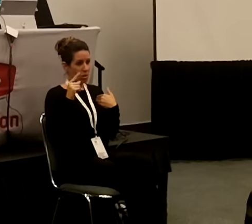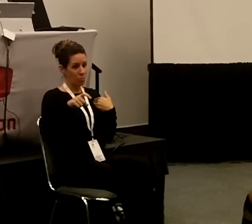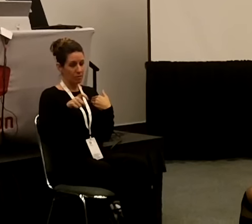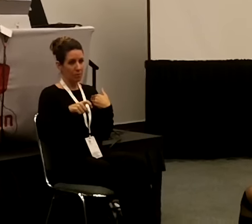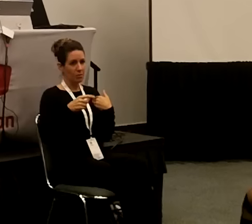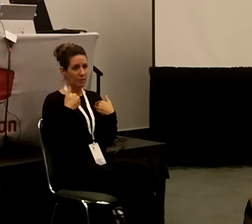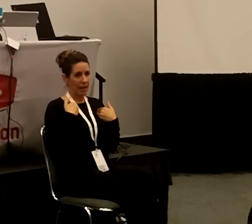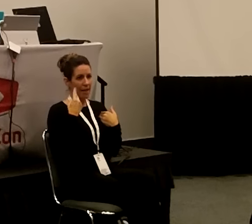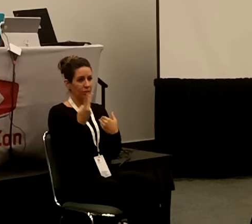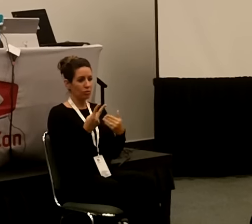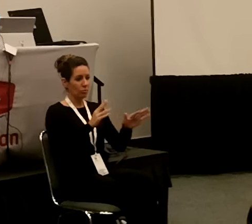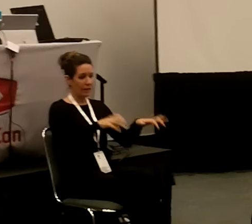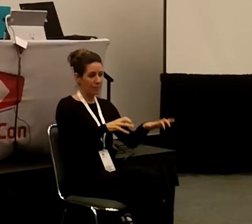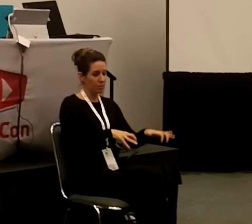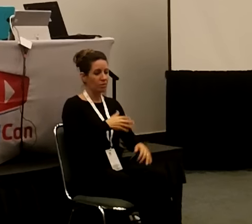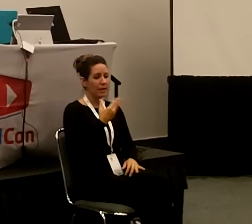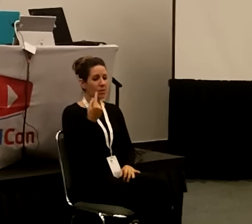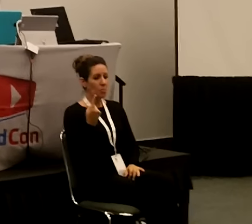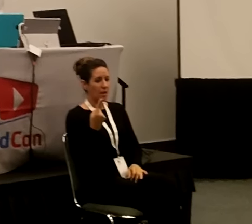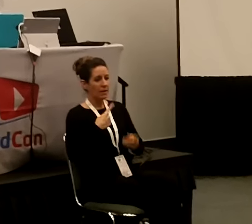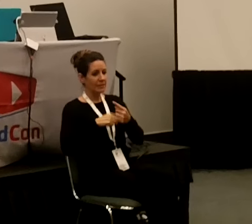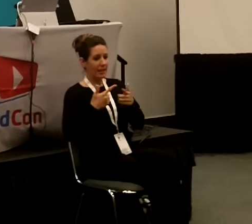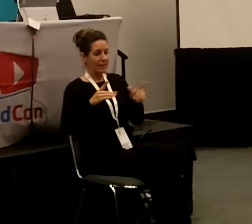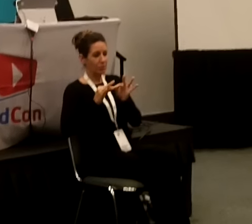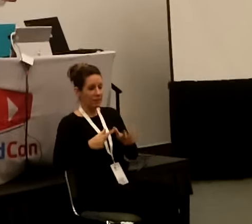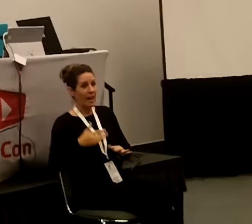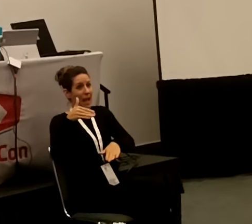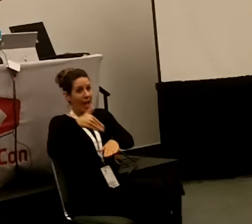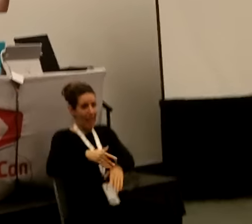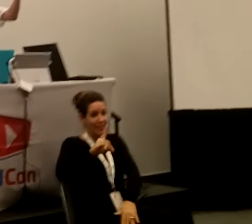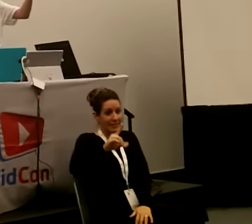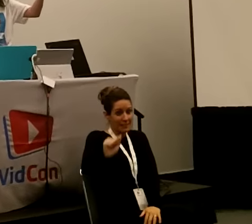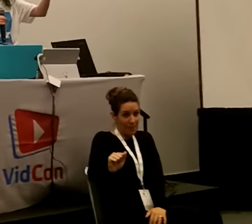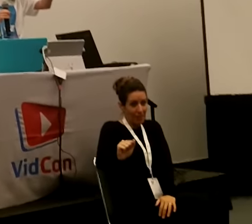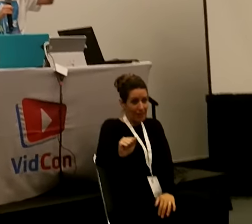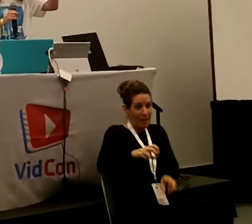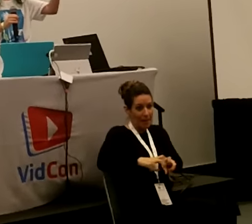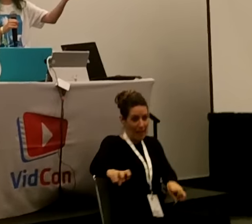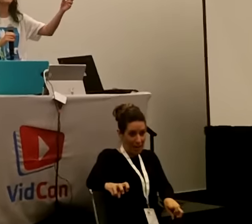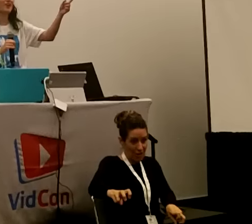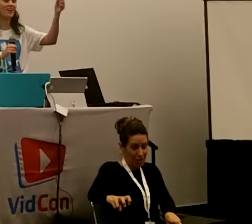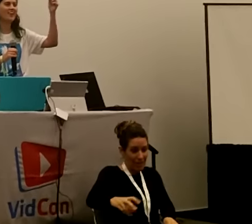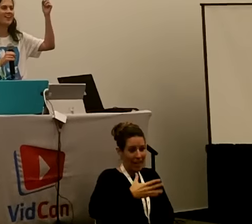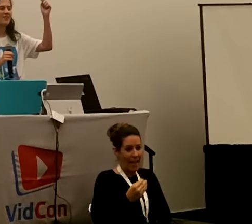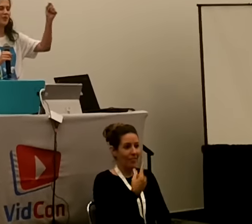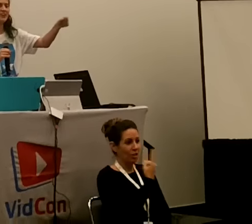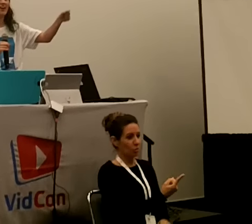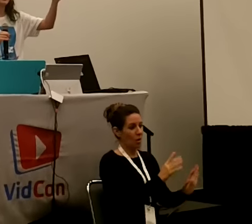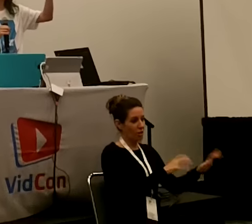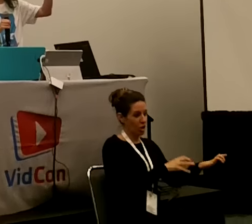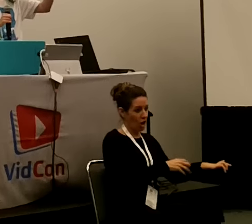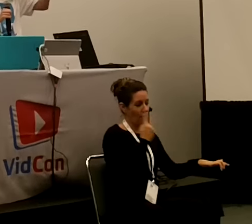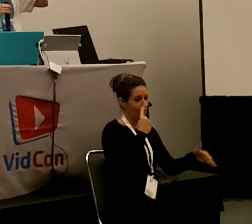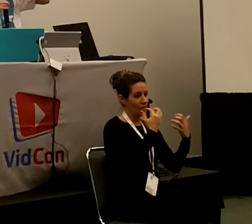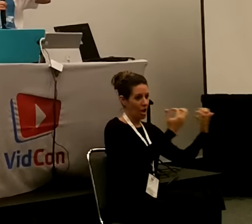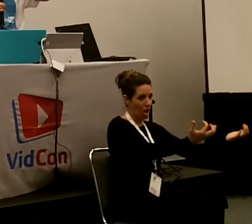two live captioners, one ASL interpreter, at the disability on YouTube panel, and the one CART for the audience, or for me,